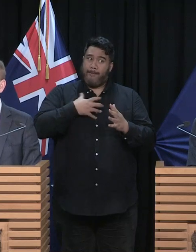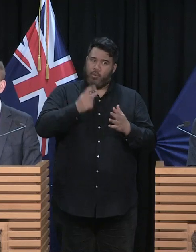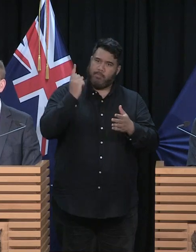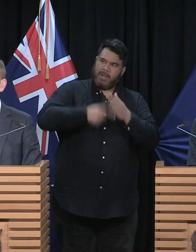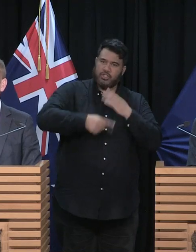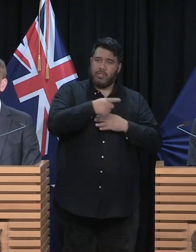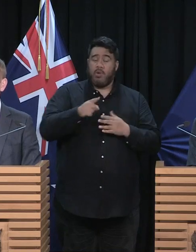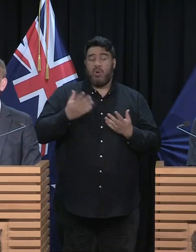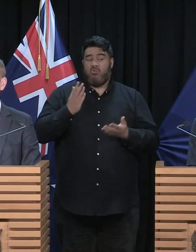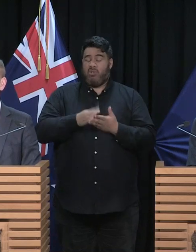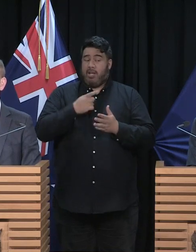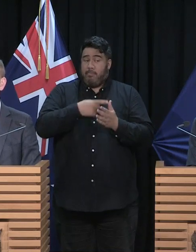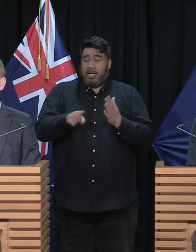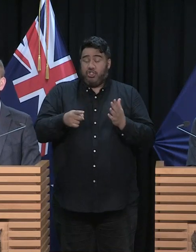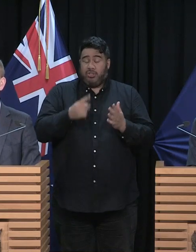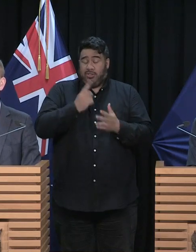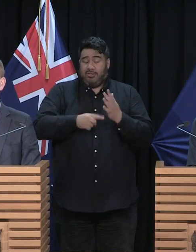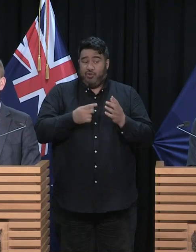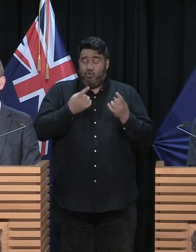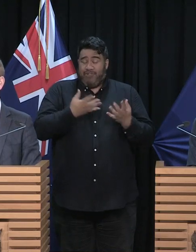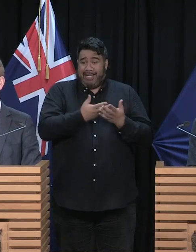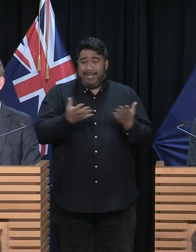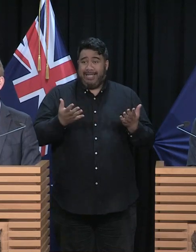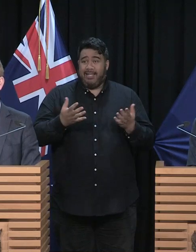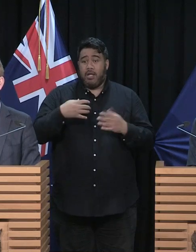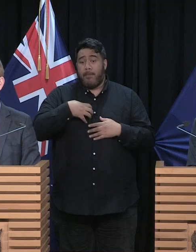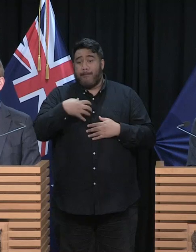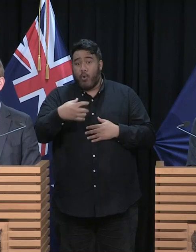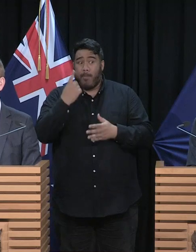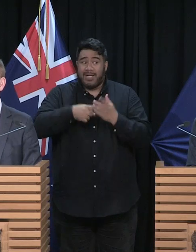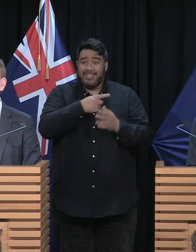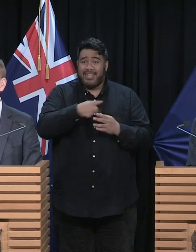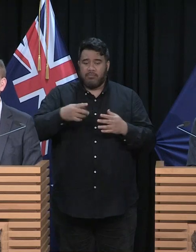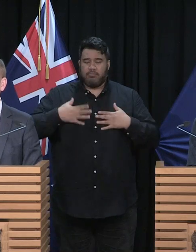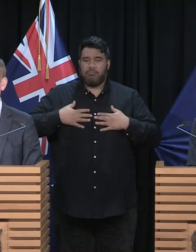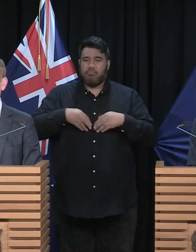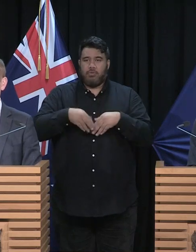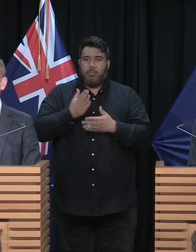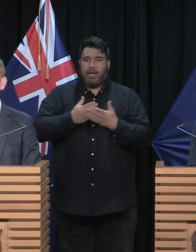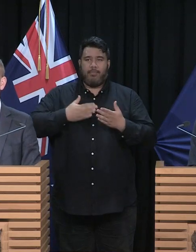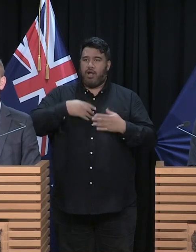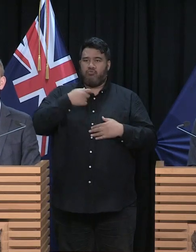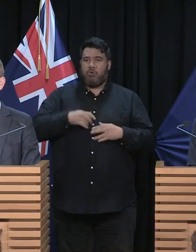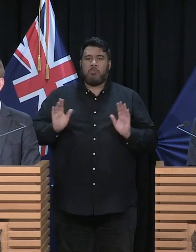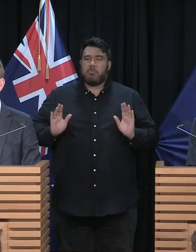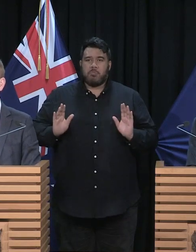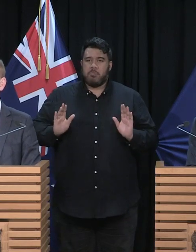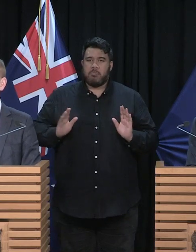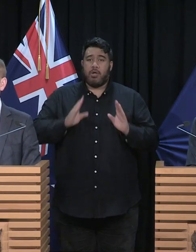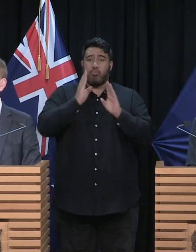further conversation for Michelle Boag or Hamish Walker? Look, they've paid a reasonably significant price already. Any further